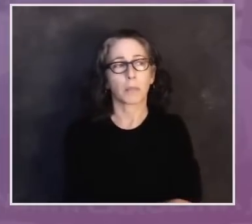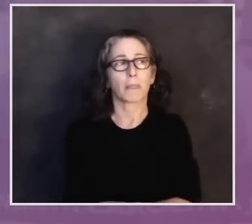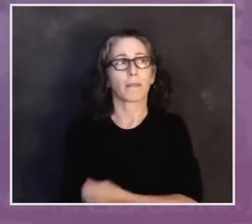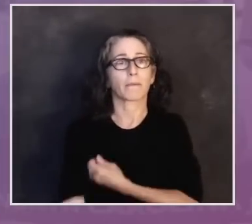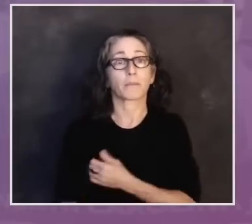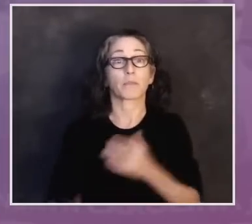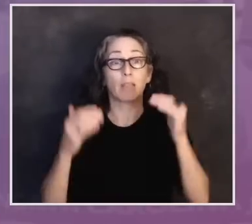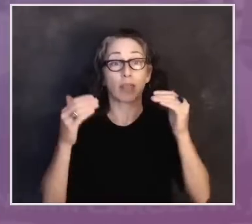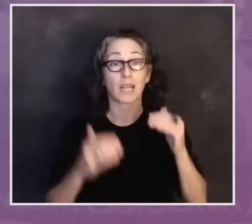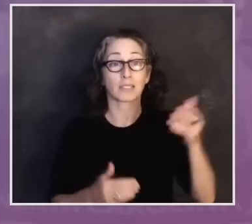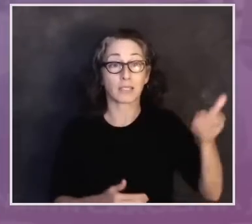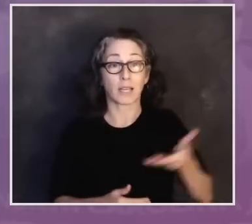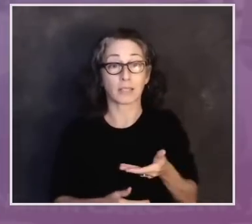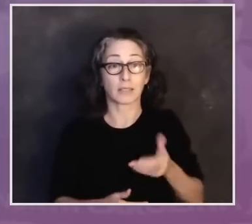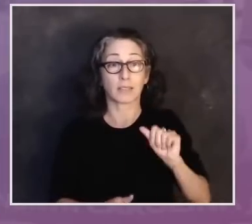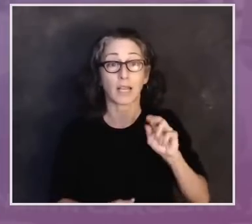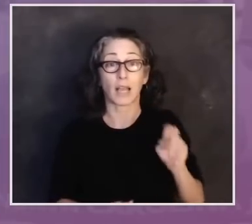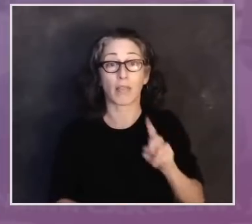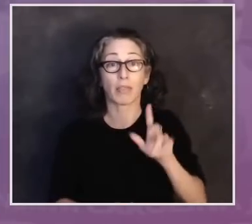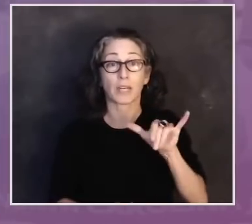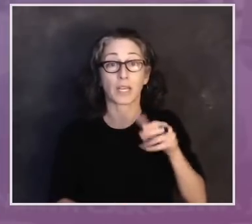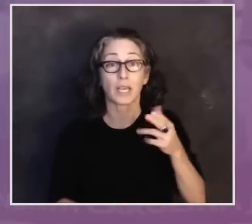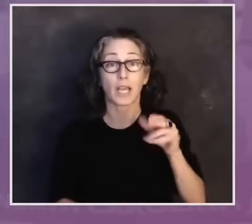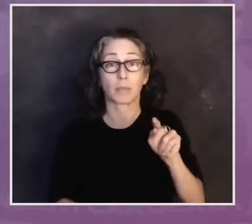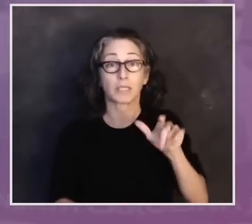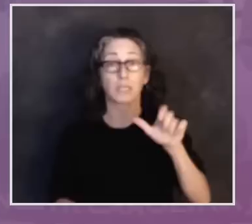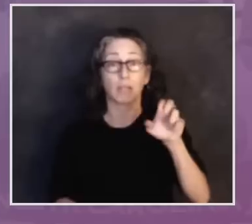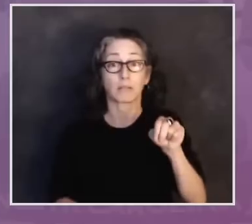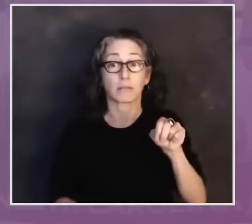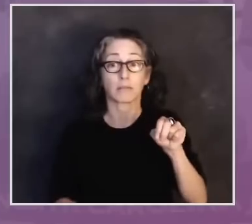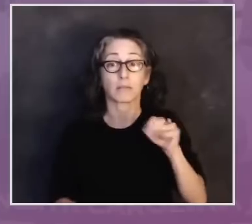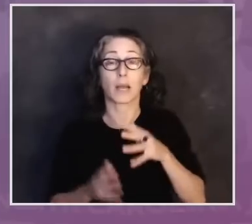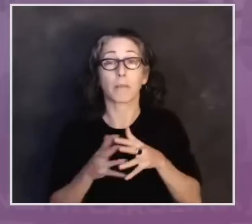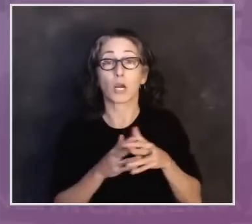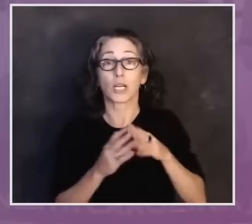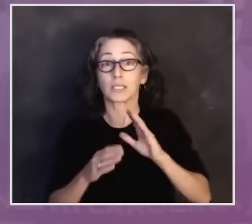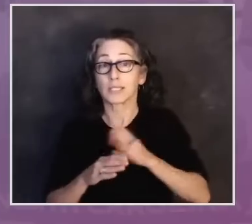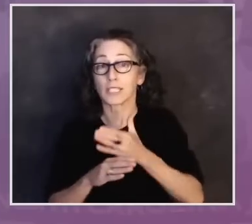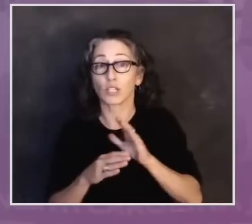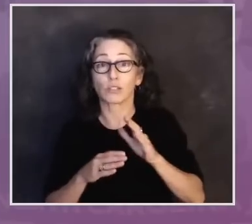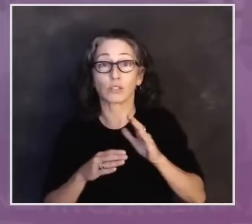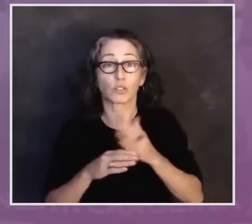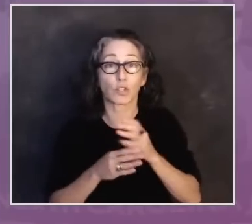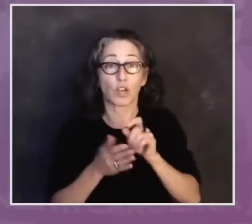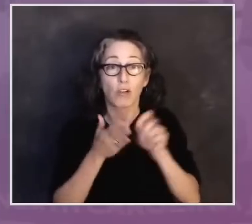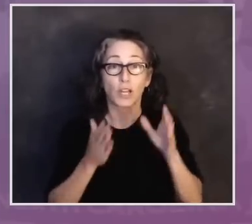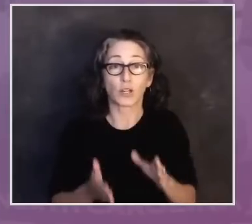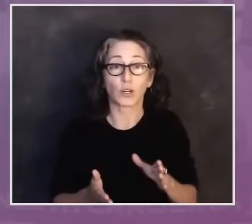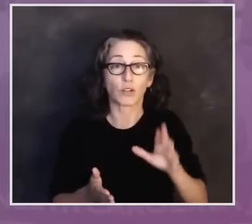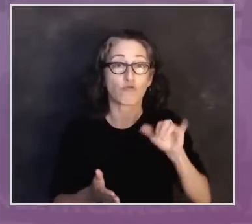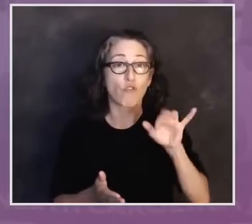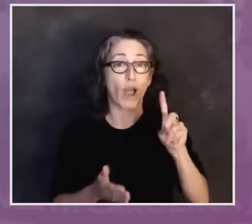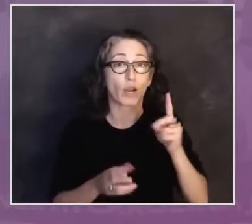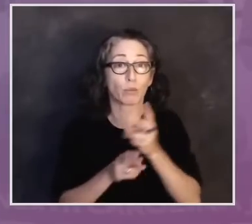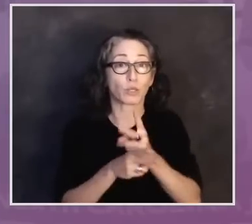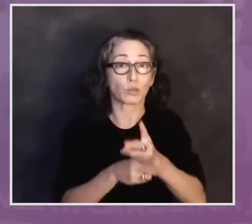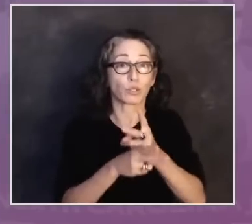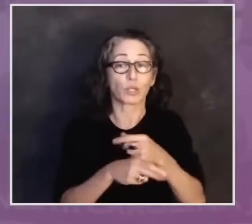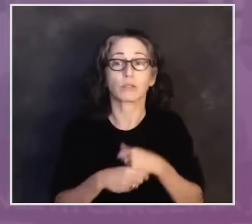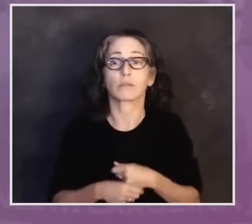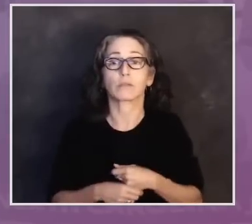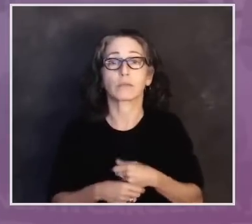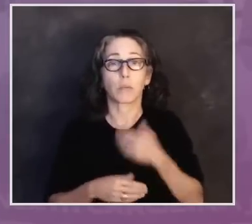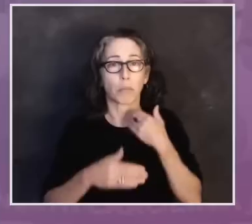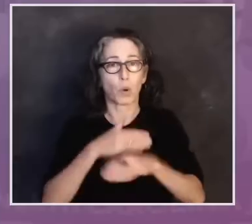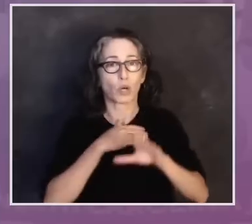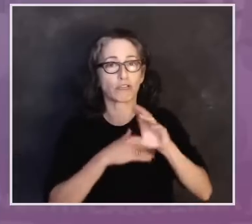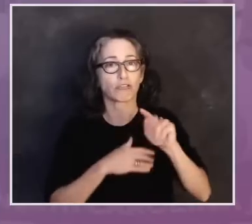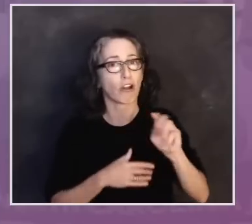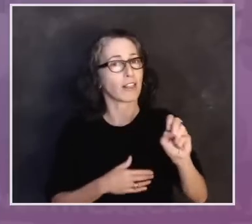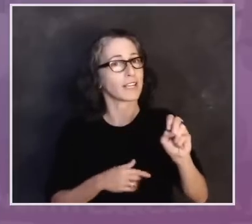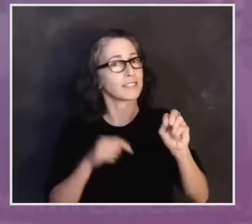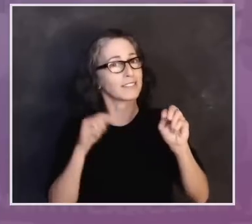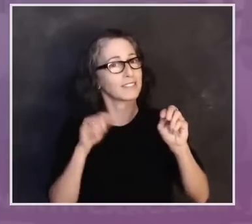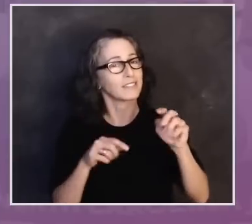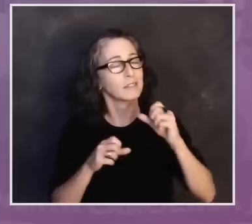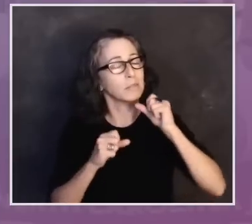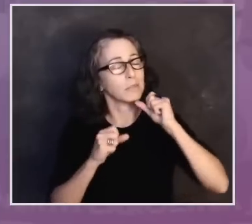FELLOWSHIP AND FRIENDSHIP